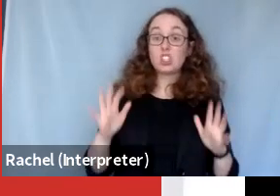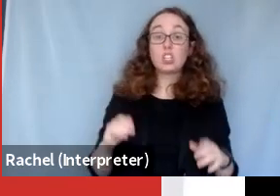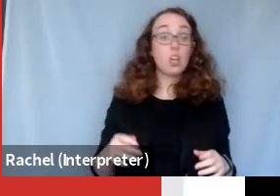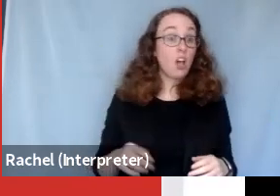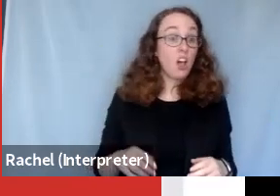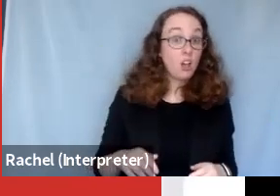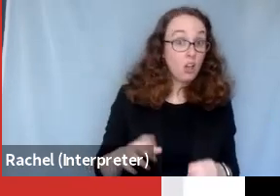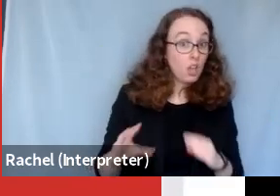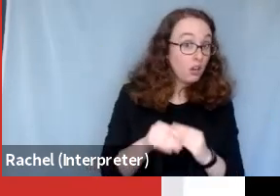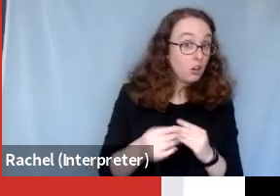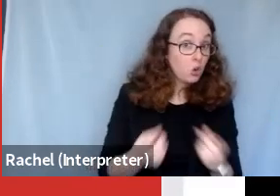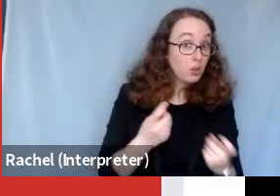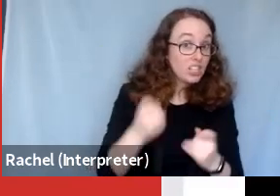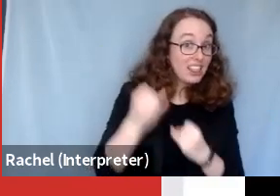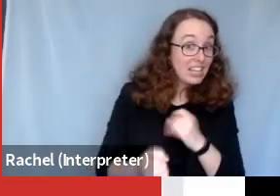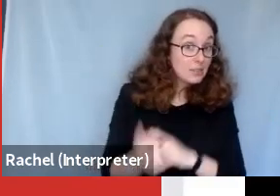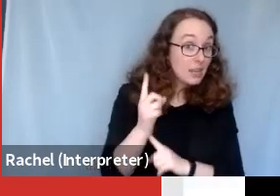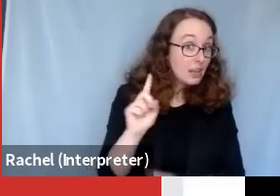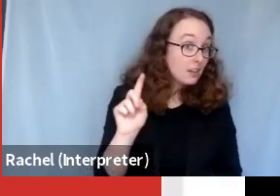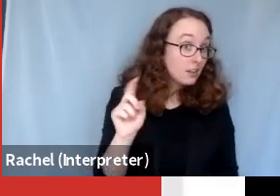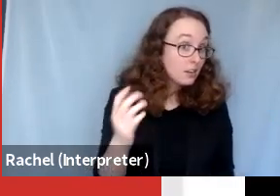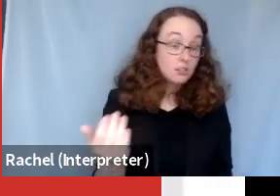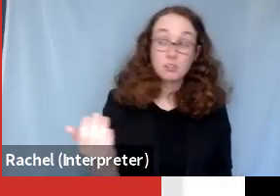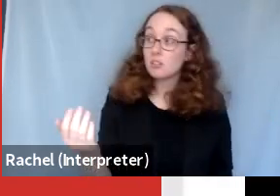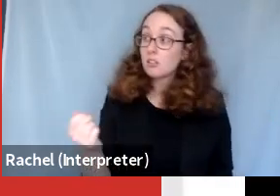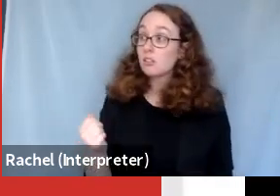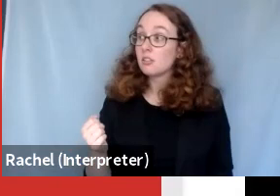go ahead and wrap it up?